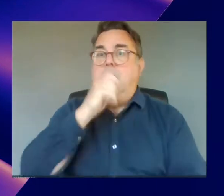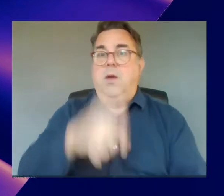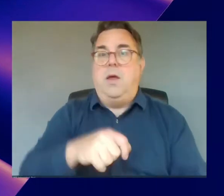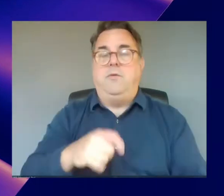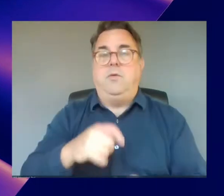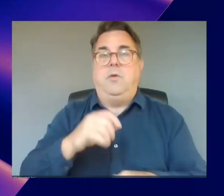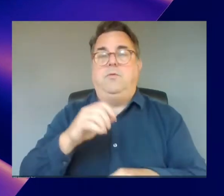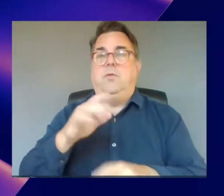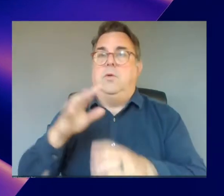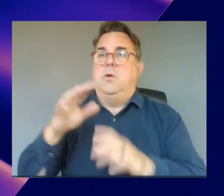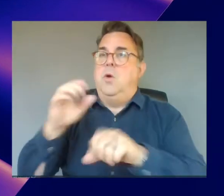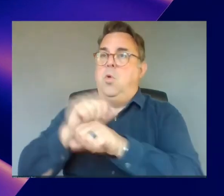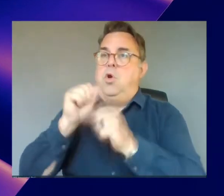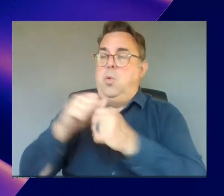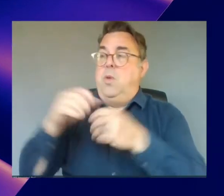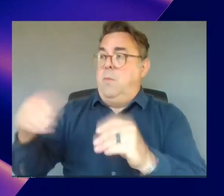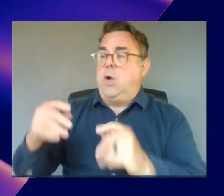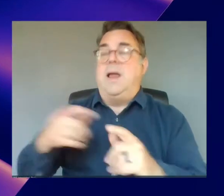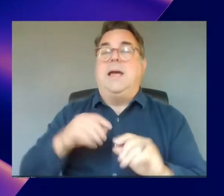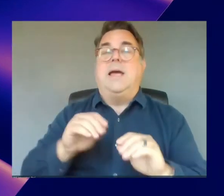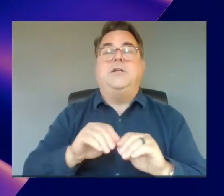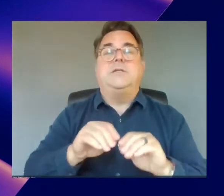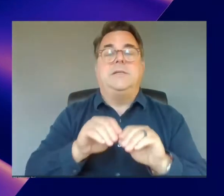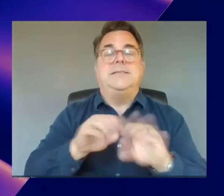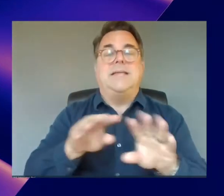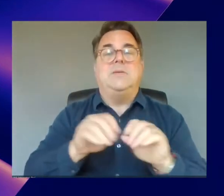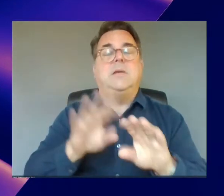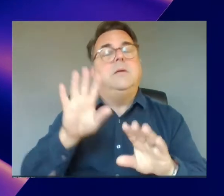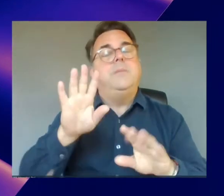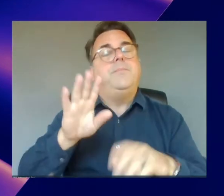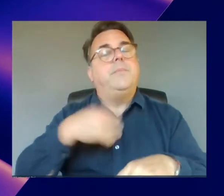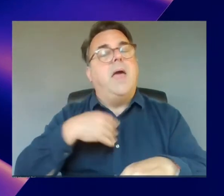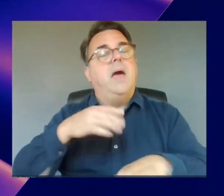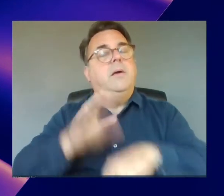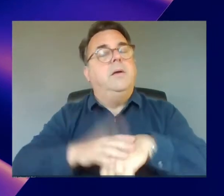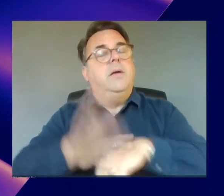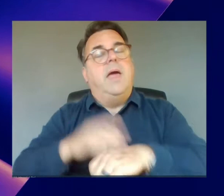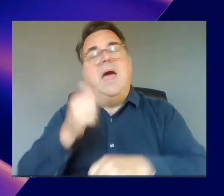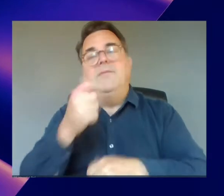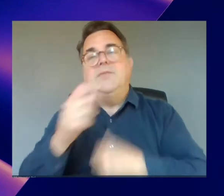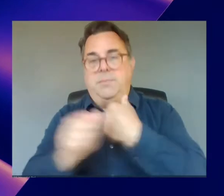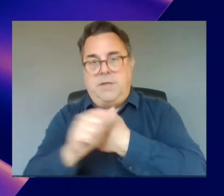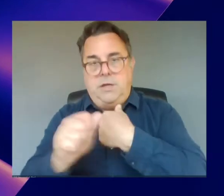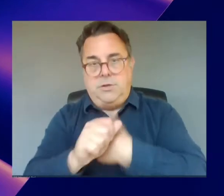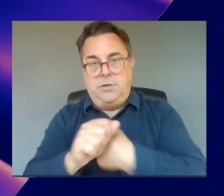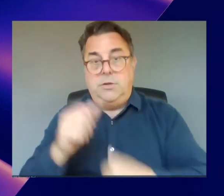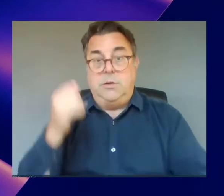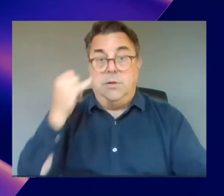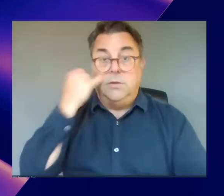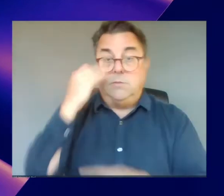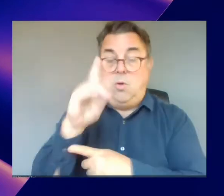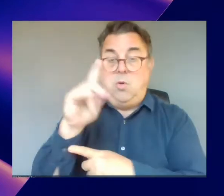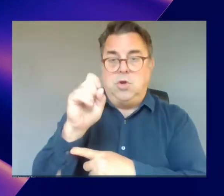I can just push stuff out. But there is some danger in doing it. If you have code in a branch, like I said, there's an if-then-else,